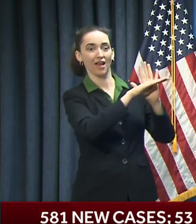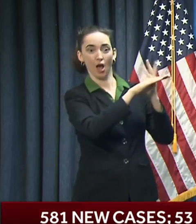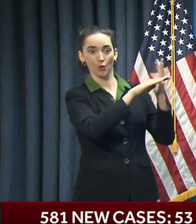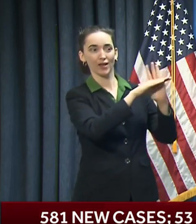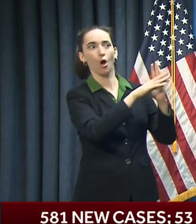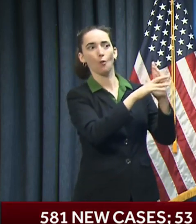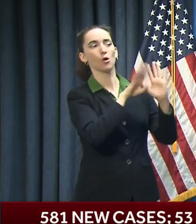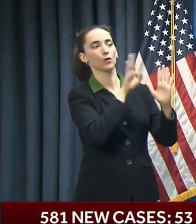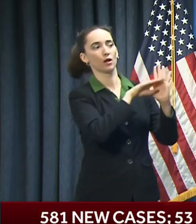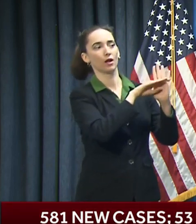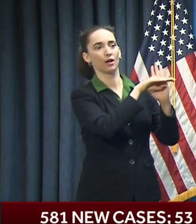ACTUALLY BENDS DOWNWARD.